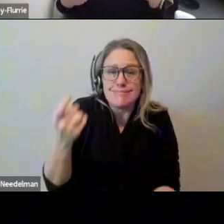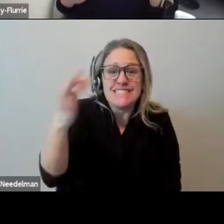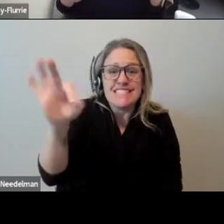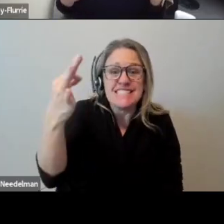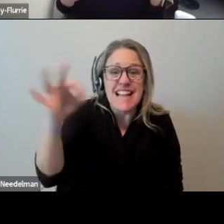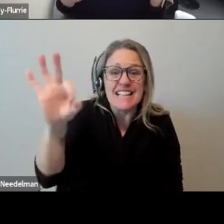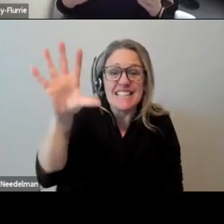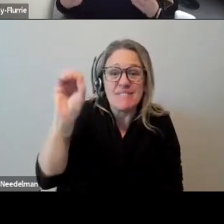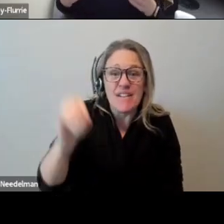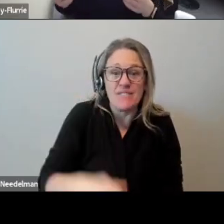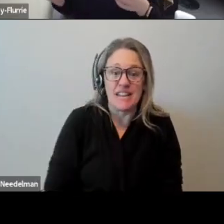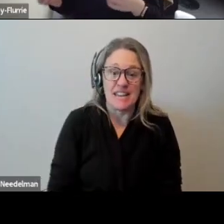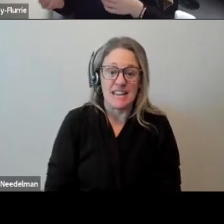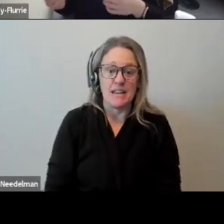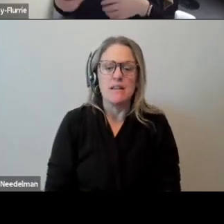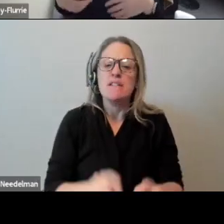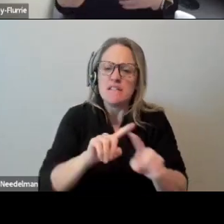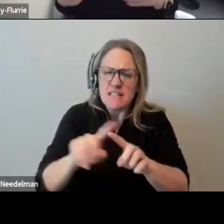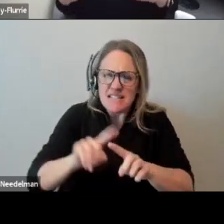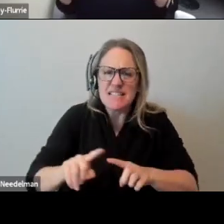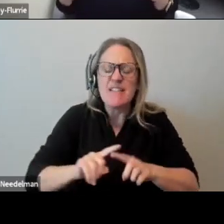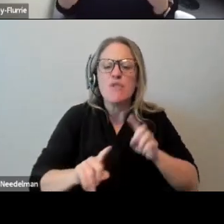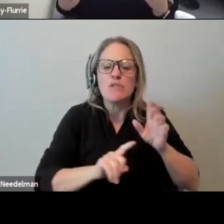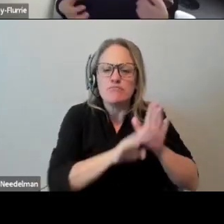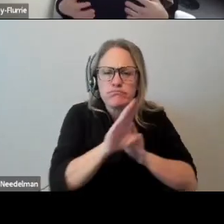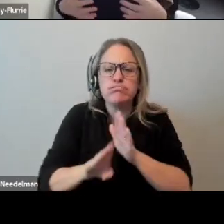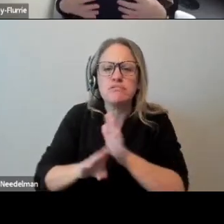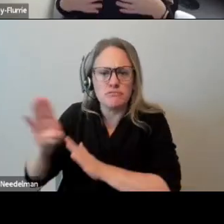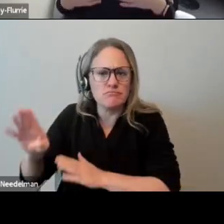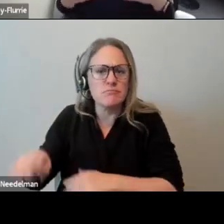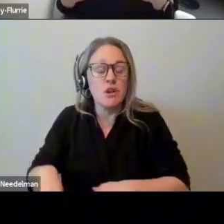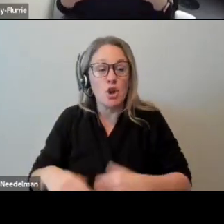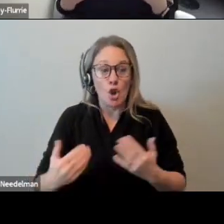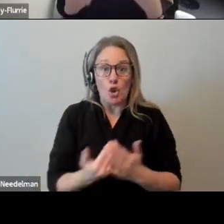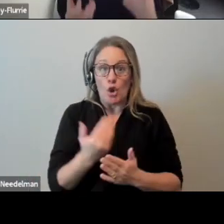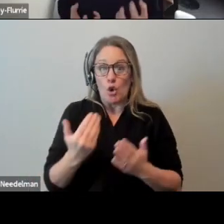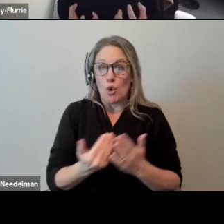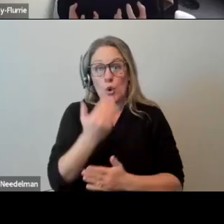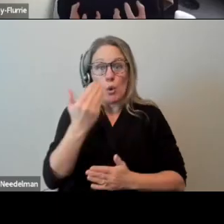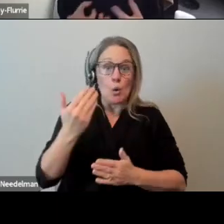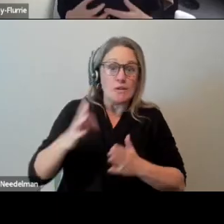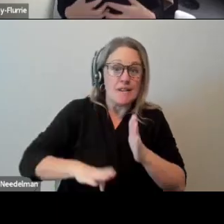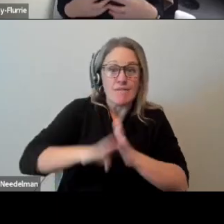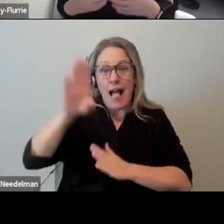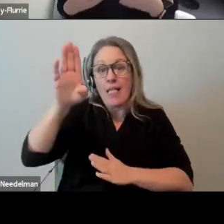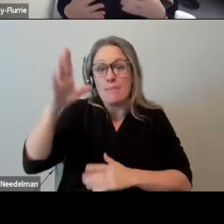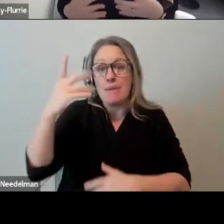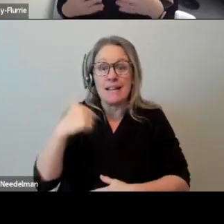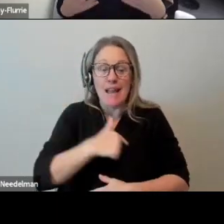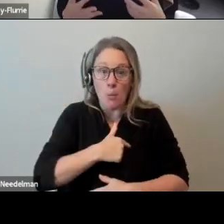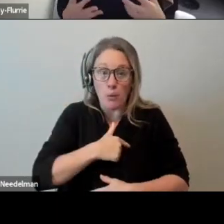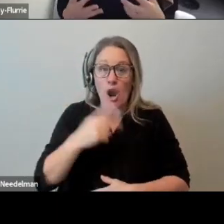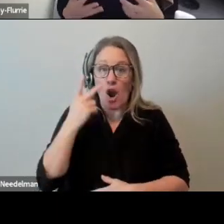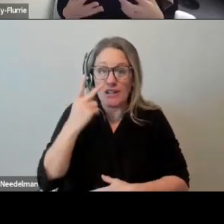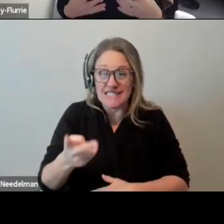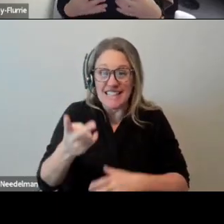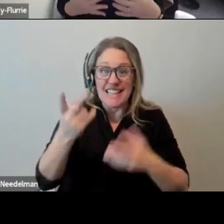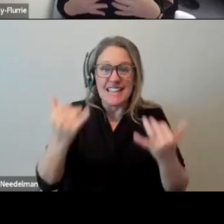It has had different chapters within it. The new chapter that we are all leaning into and you're seeing in the press